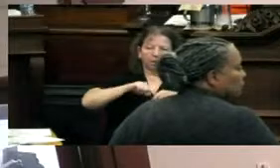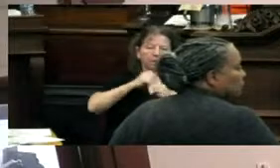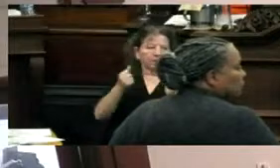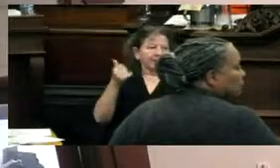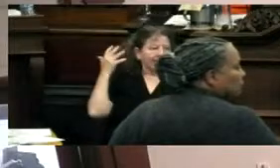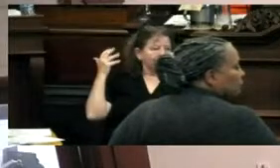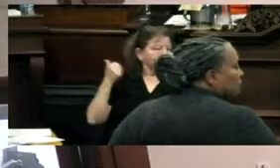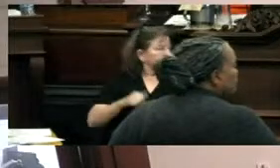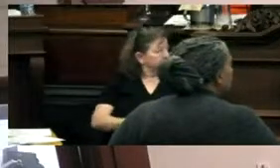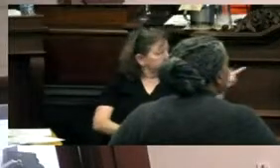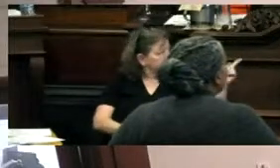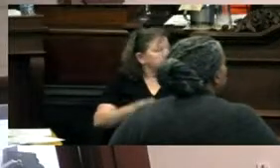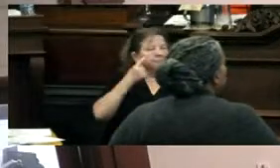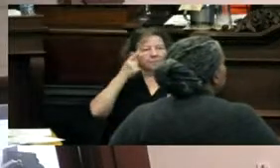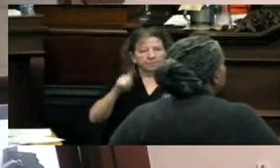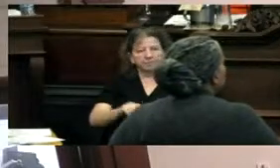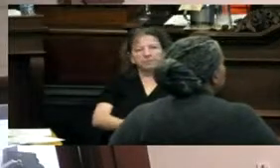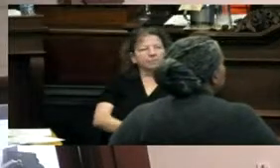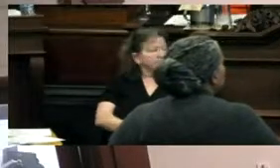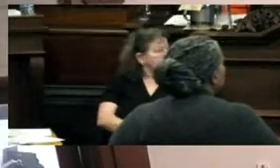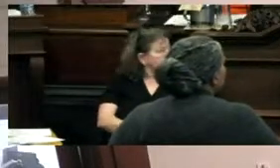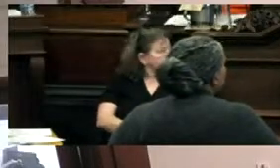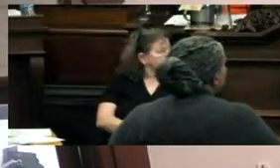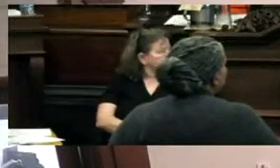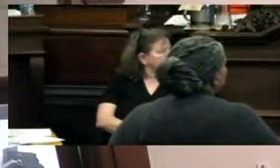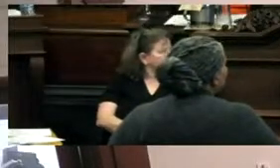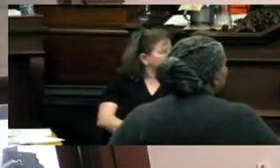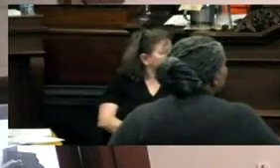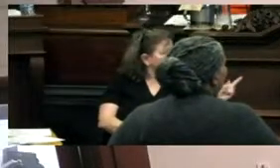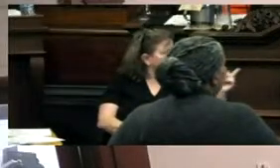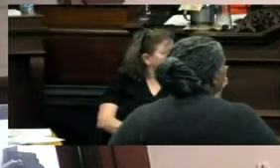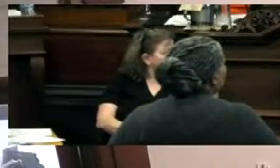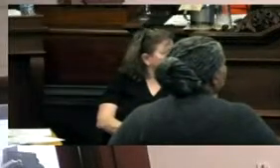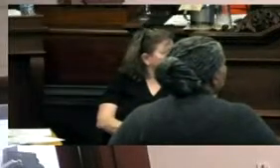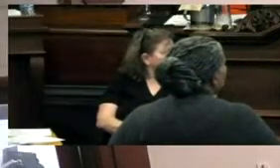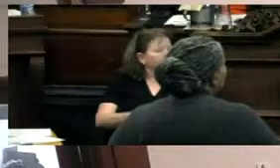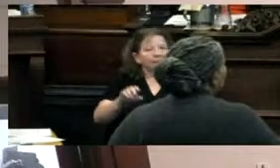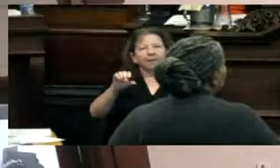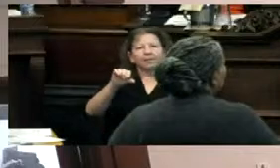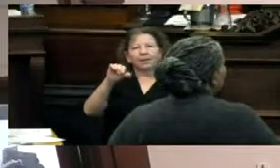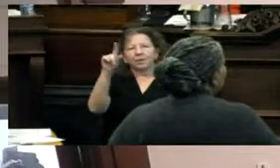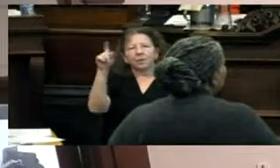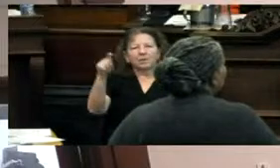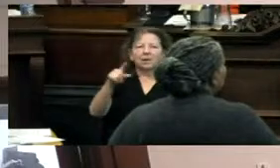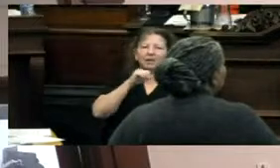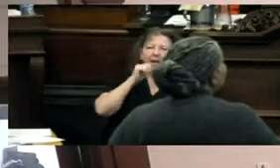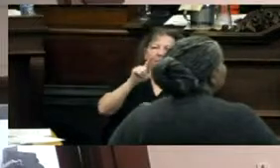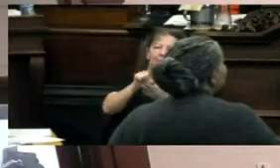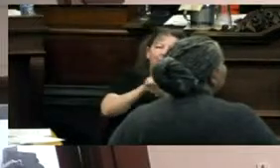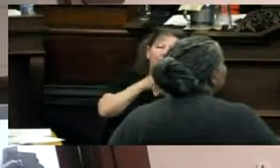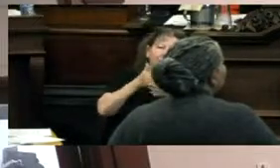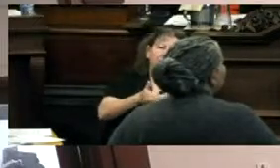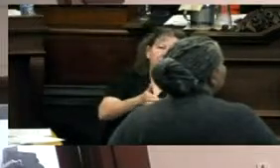with all of council from the law department, it would be helpful if it went directly to everyone.